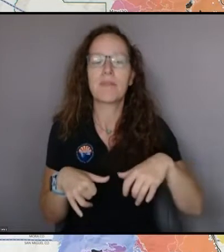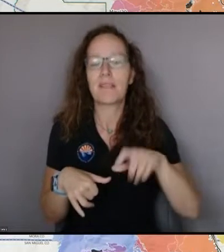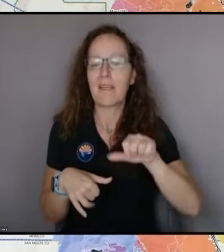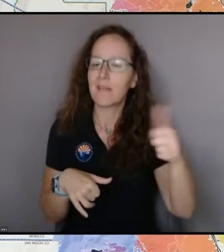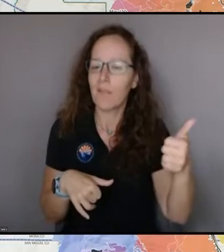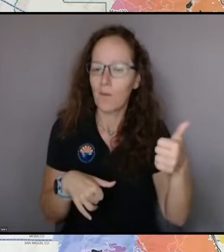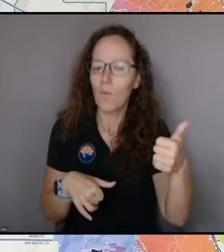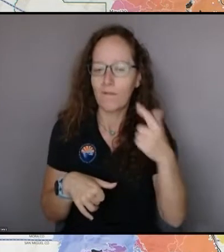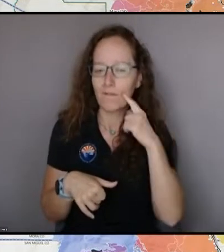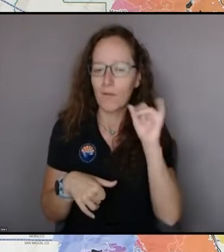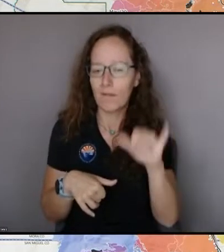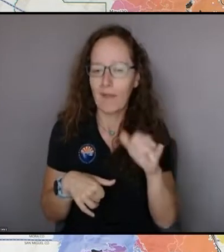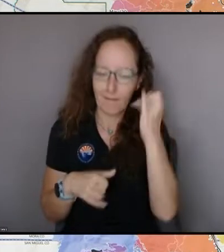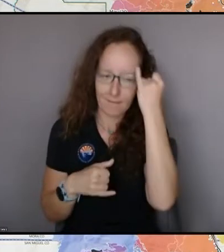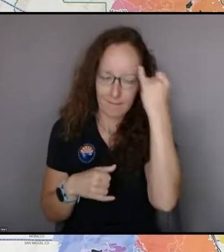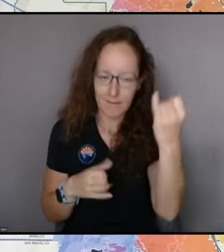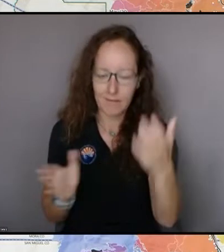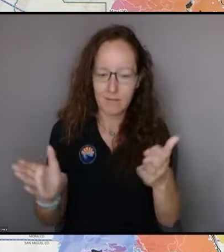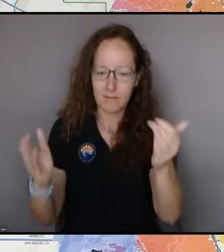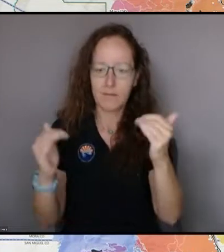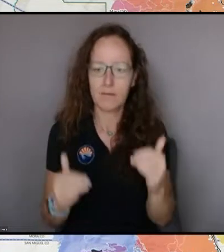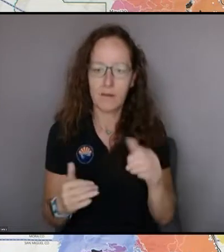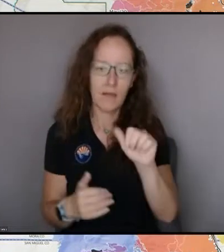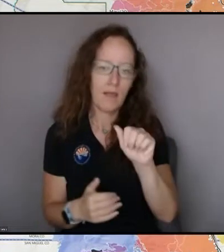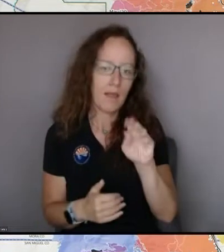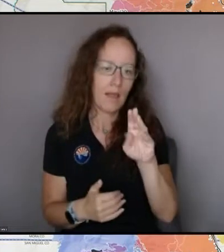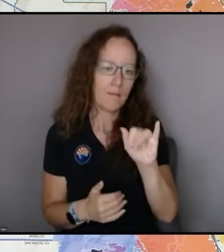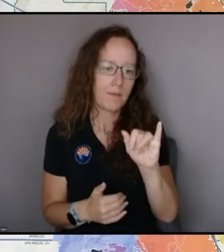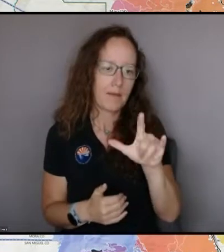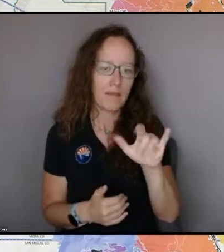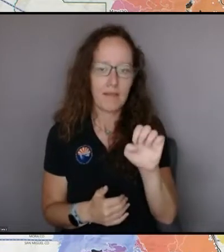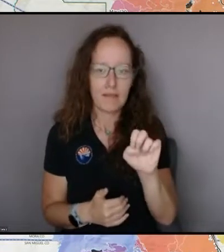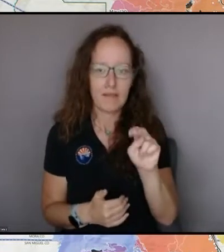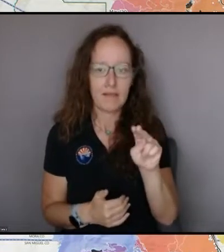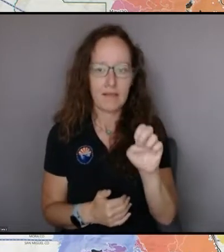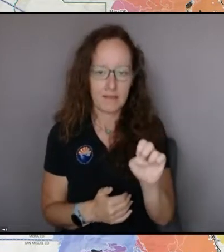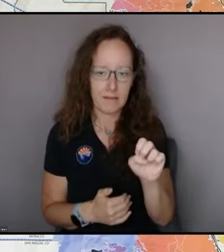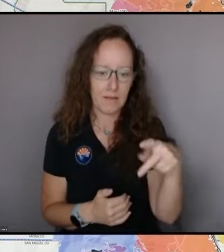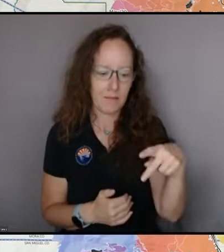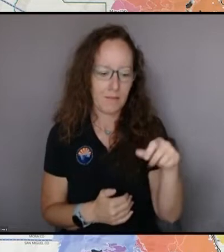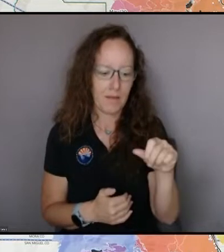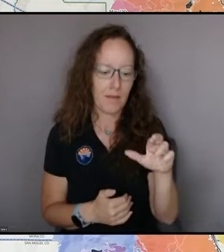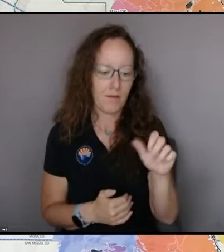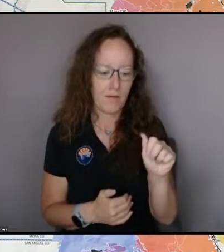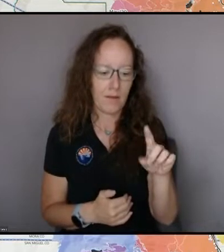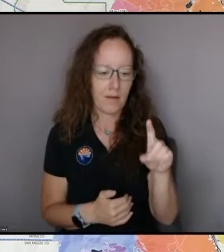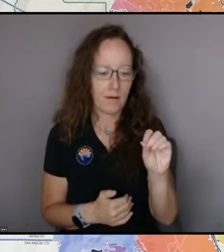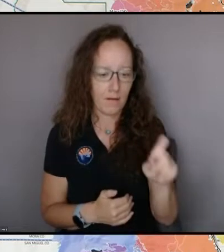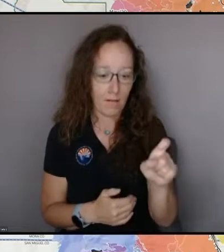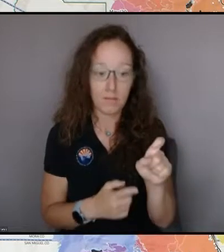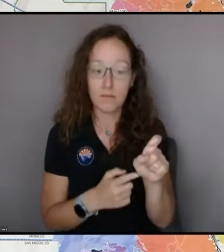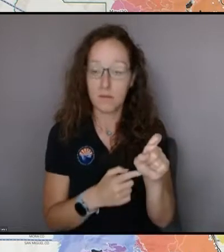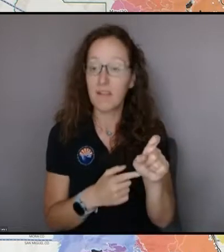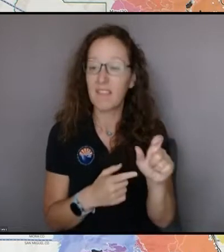movie, but about the Abilene Paradox, it's certainly worth watching. But basically, that's just our desire to